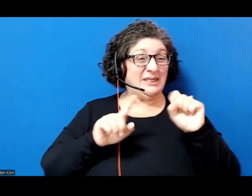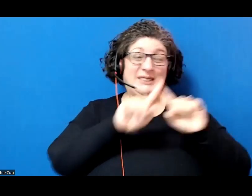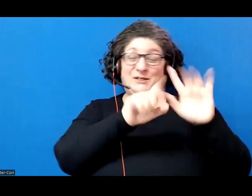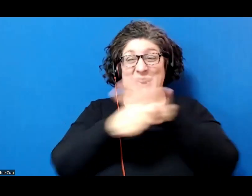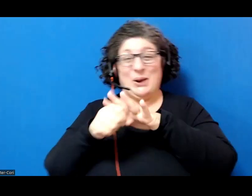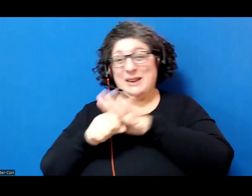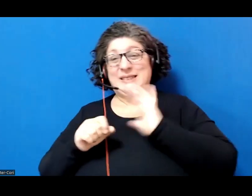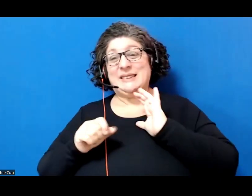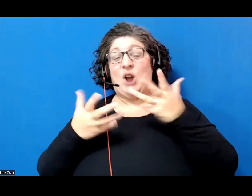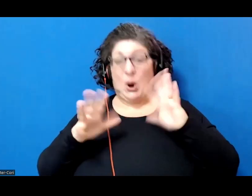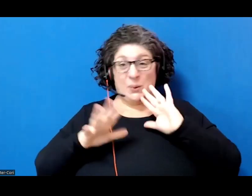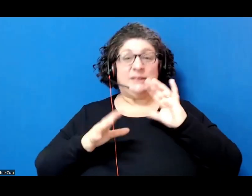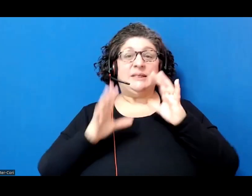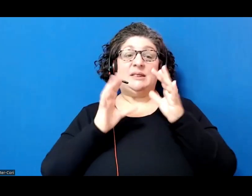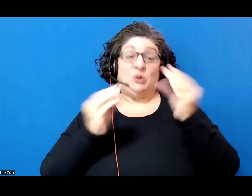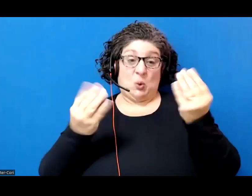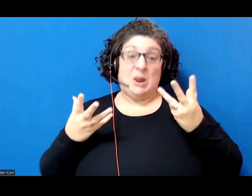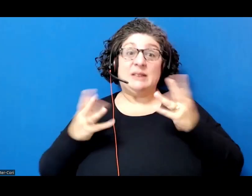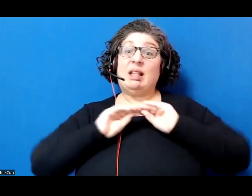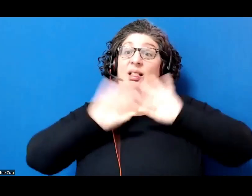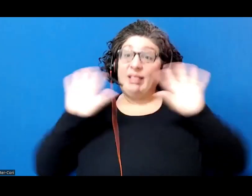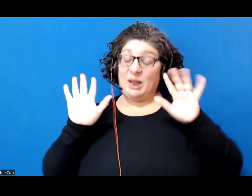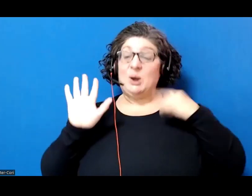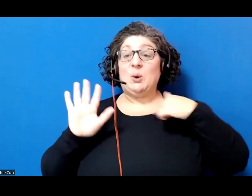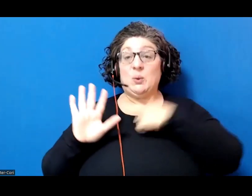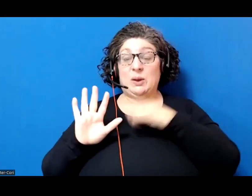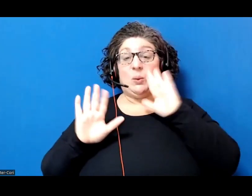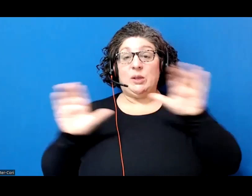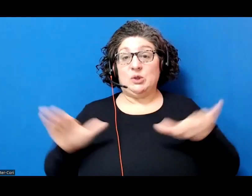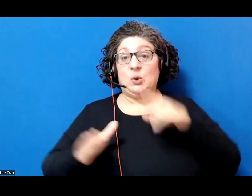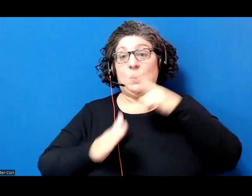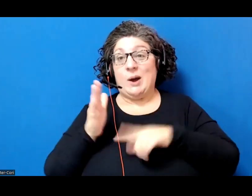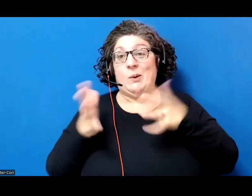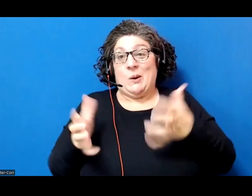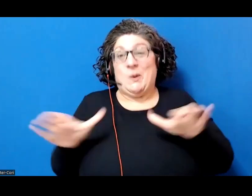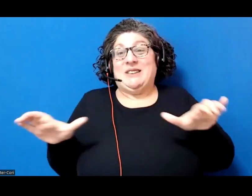It's already said to us quite clearly we're going to do what we want to do.